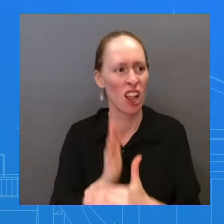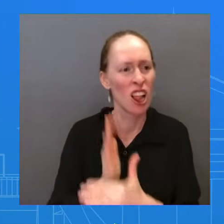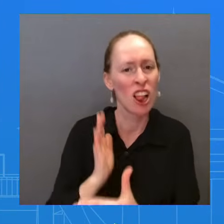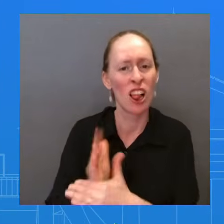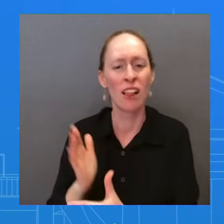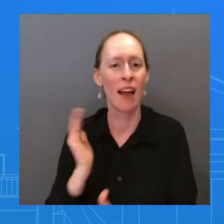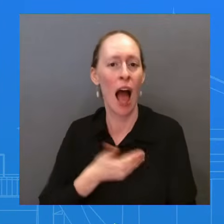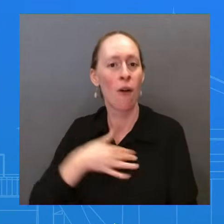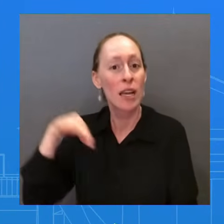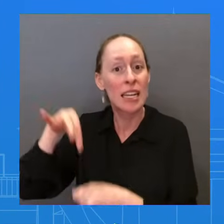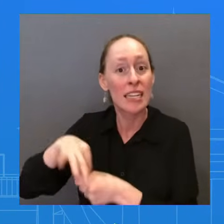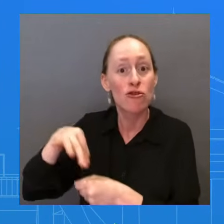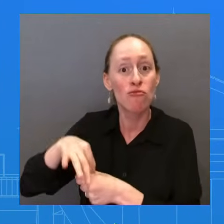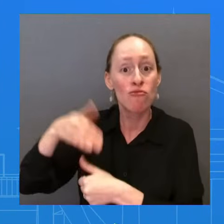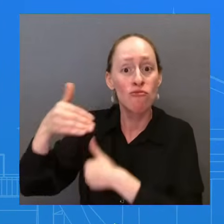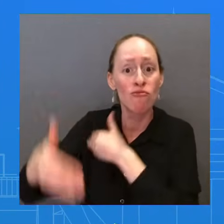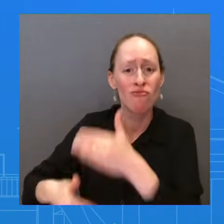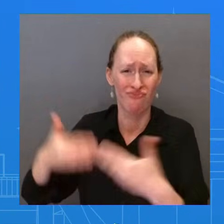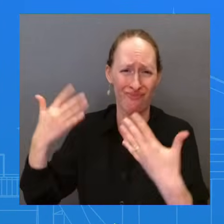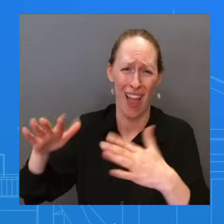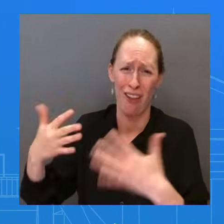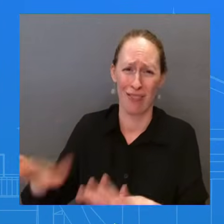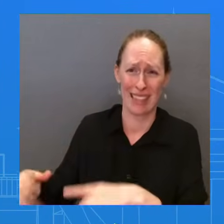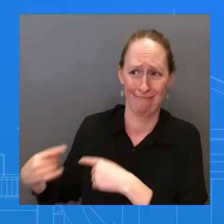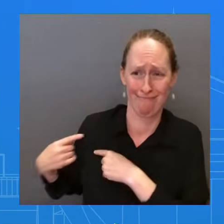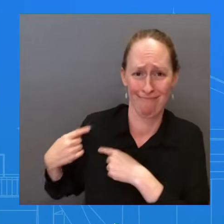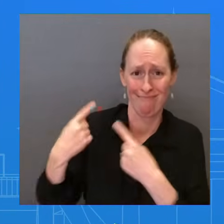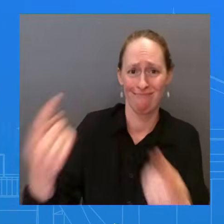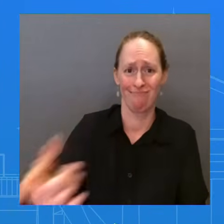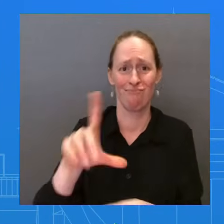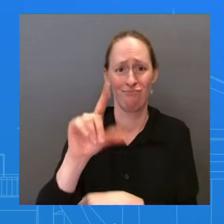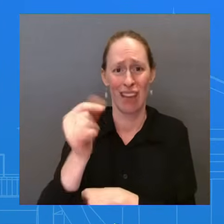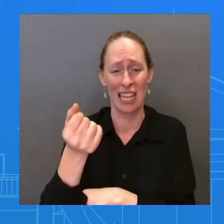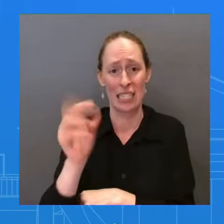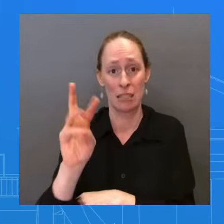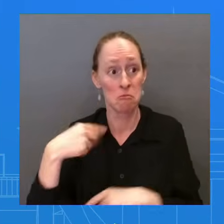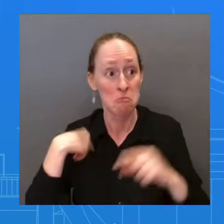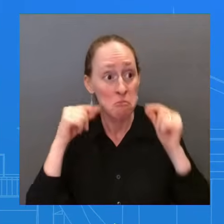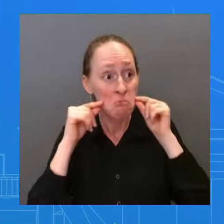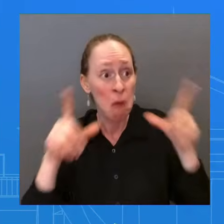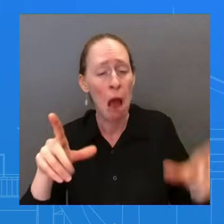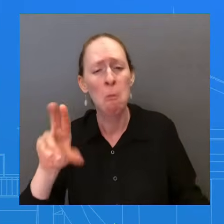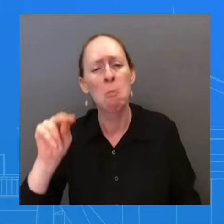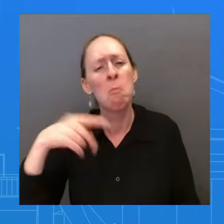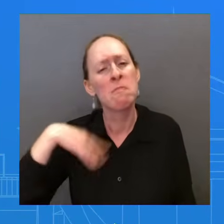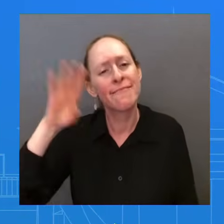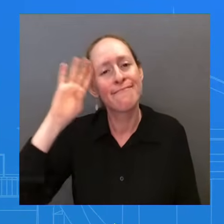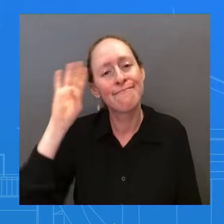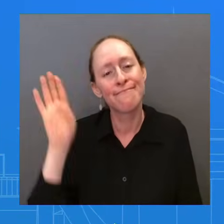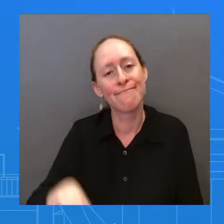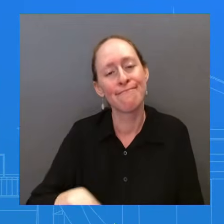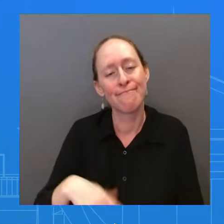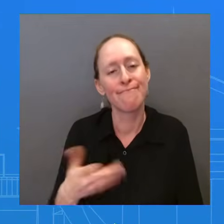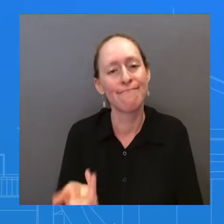It should come as no surprise to anybody that Mr. Putin would show an interest